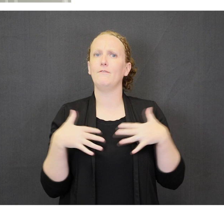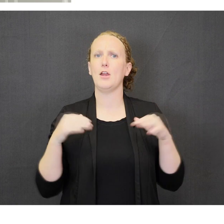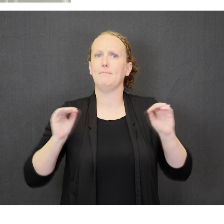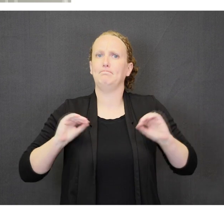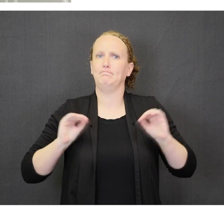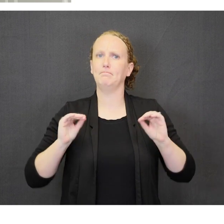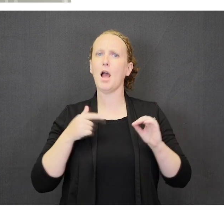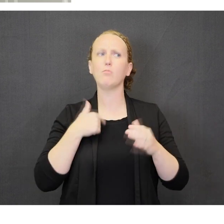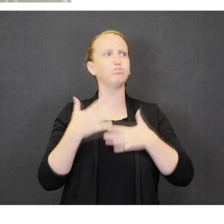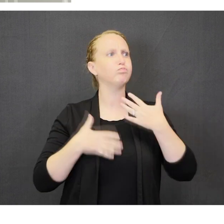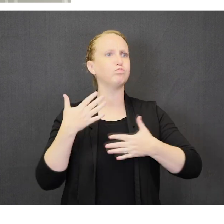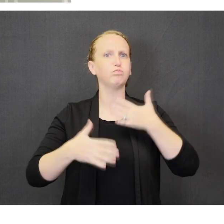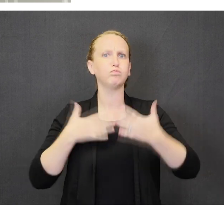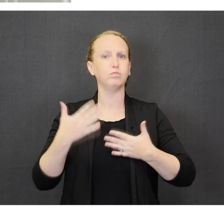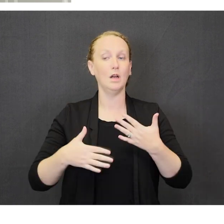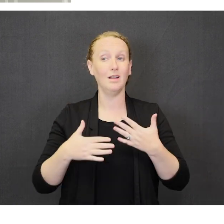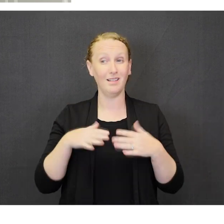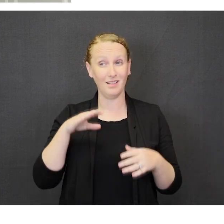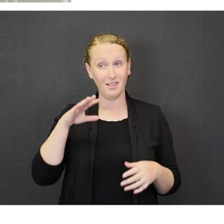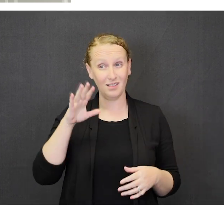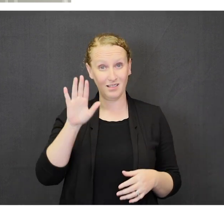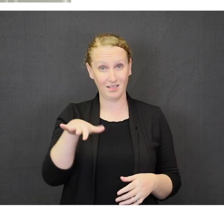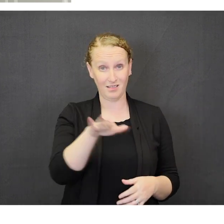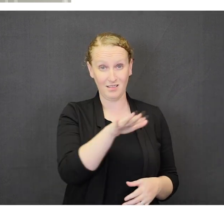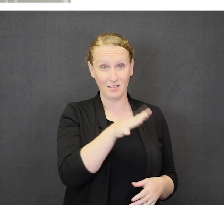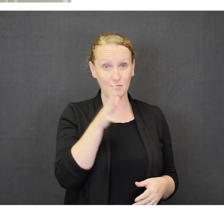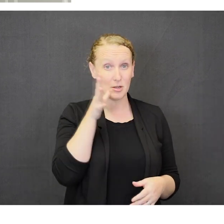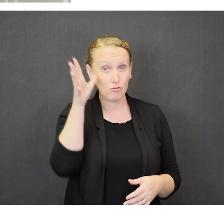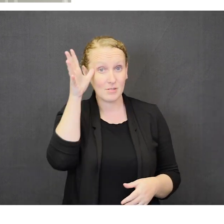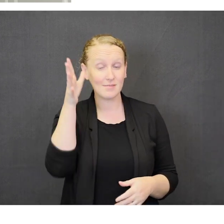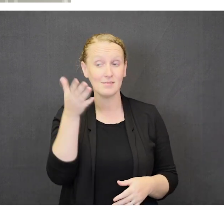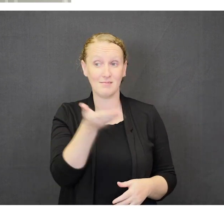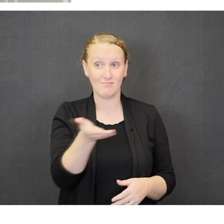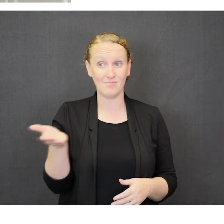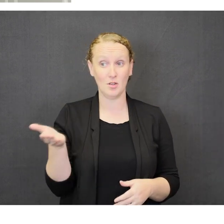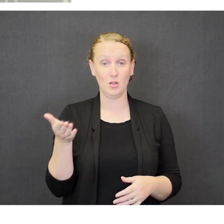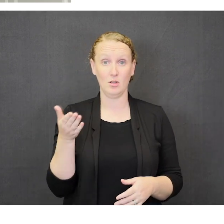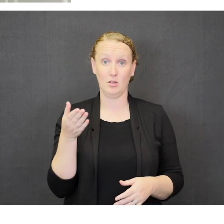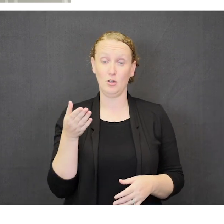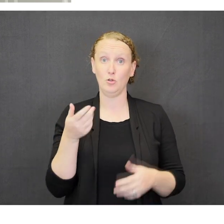even though we are coming from such a caring place when we do this it actually